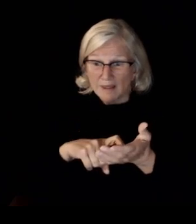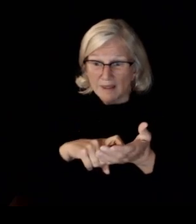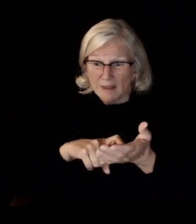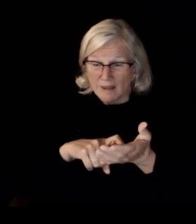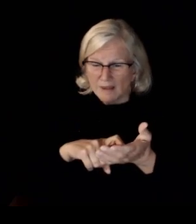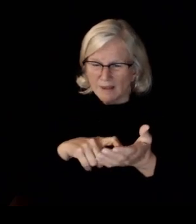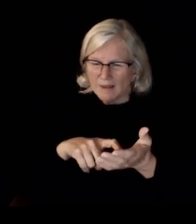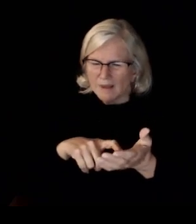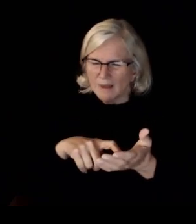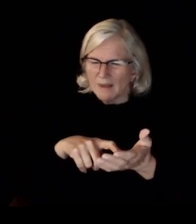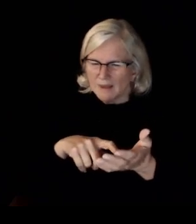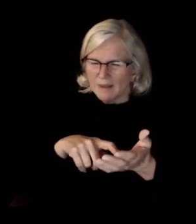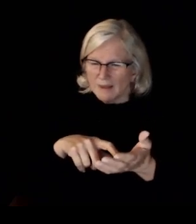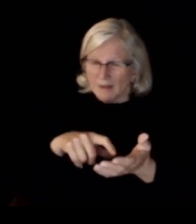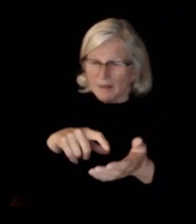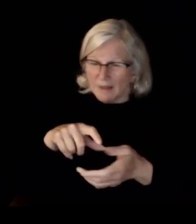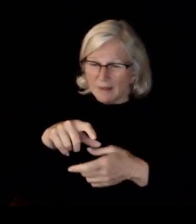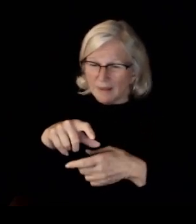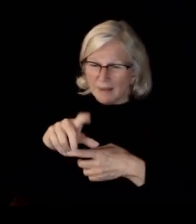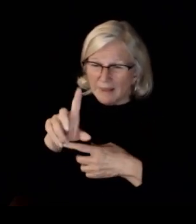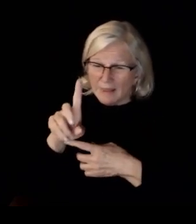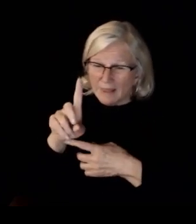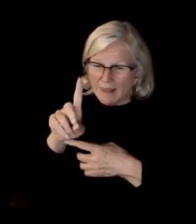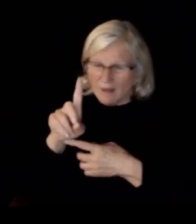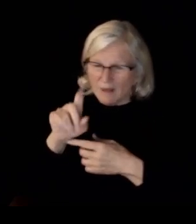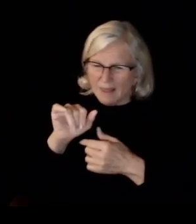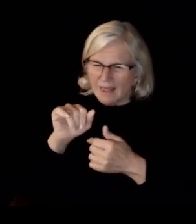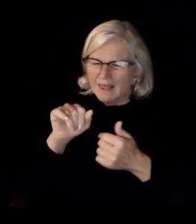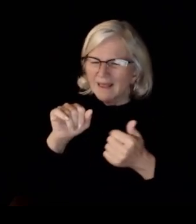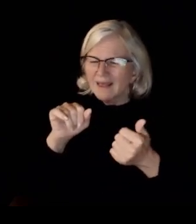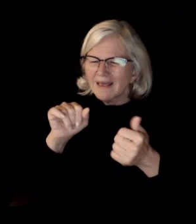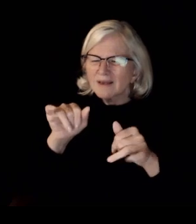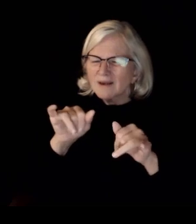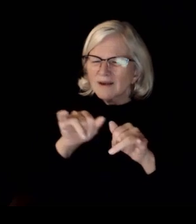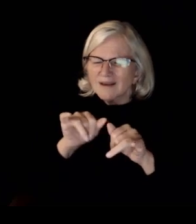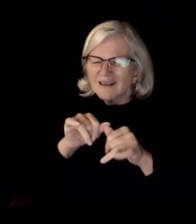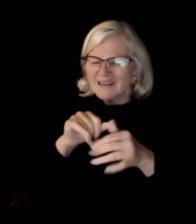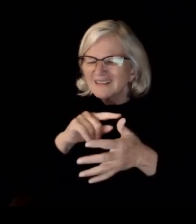gone in somewhat the wrong direction in the last couple of weeks so none of this is um